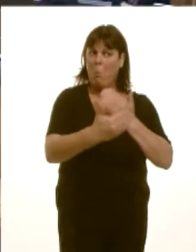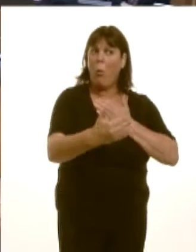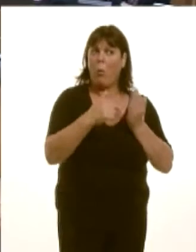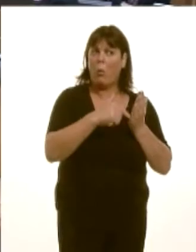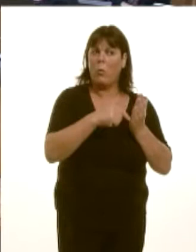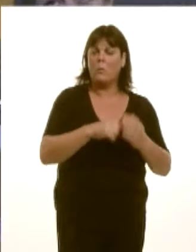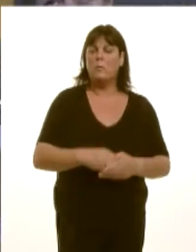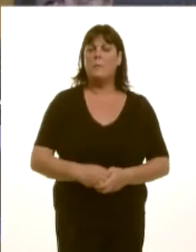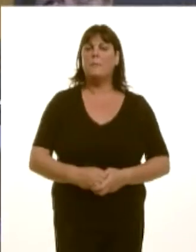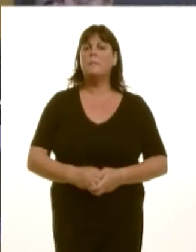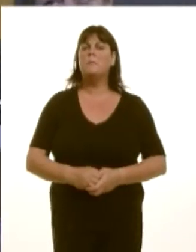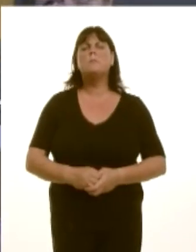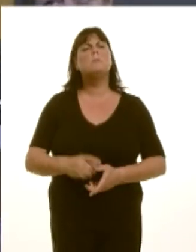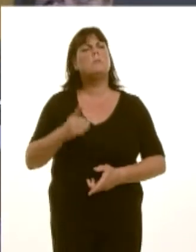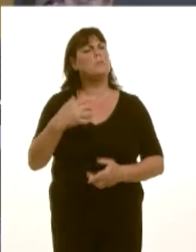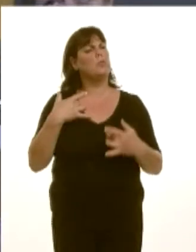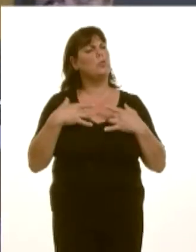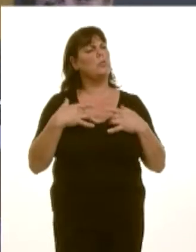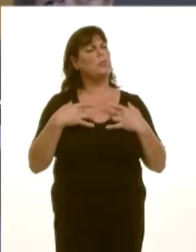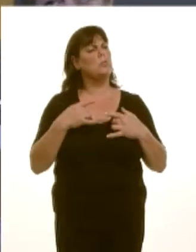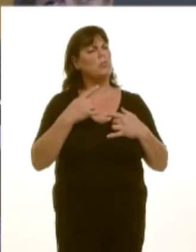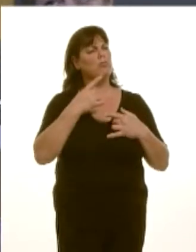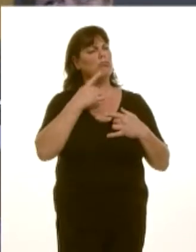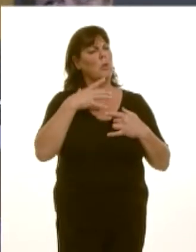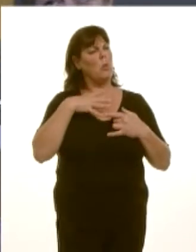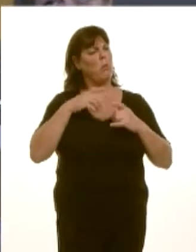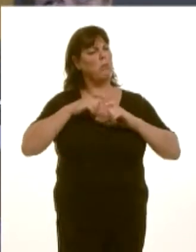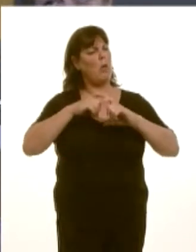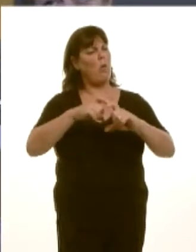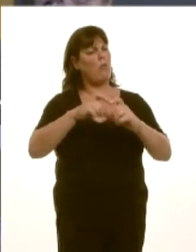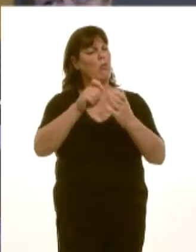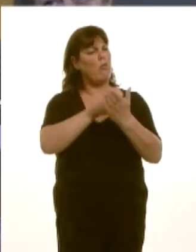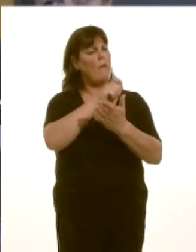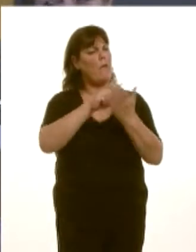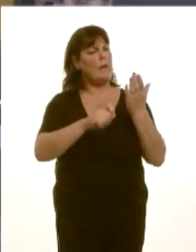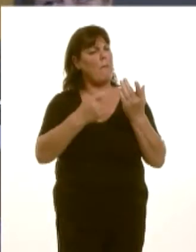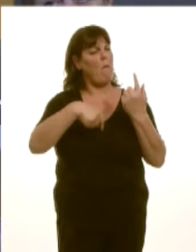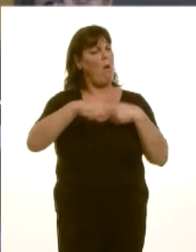It is interesting that you want to keep the referendum in place, so that is one area of no change.